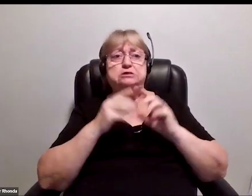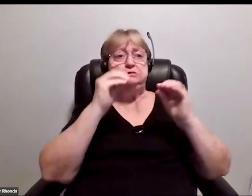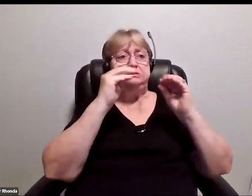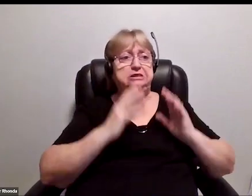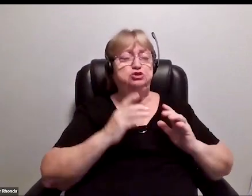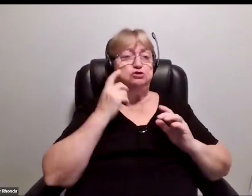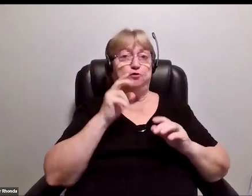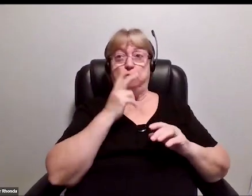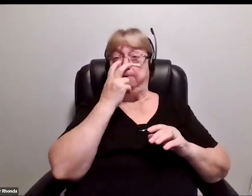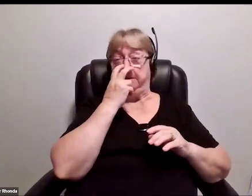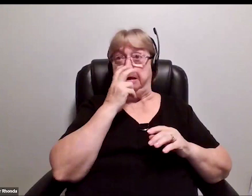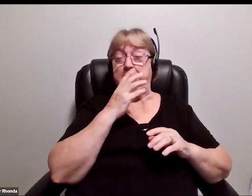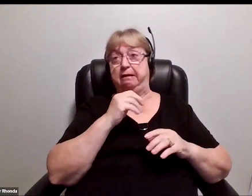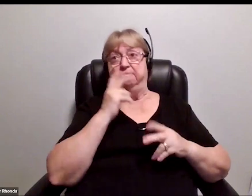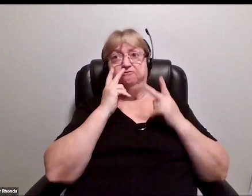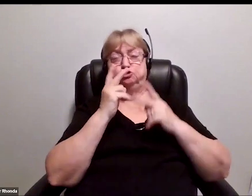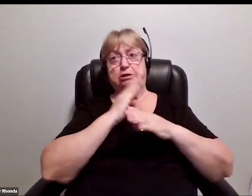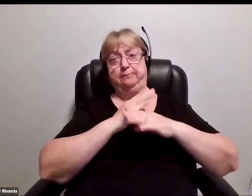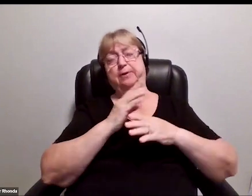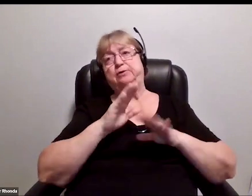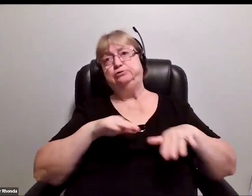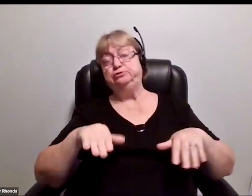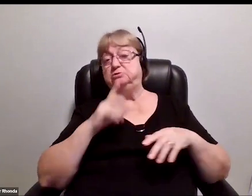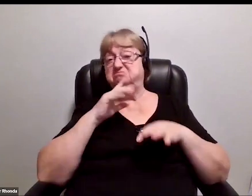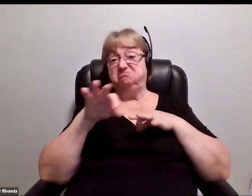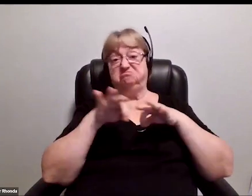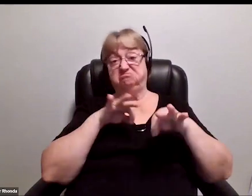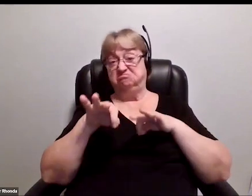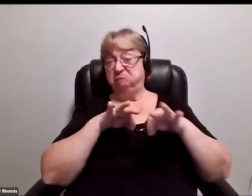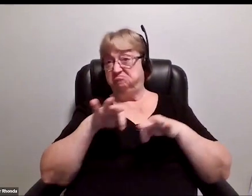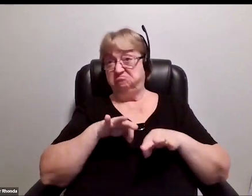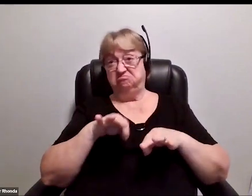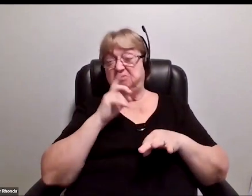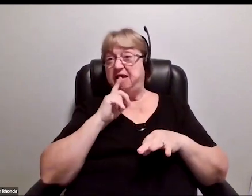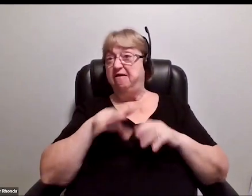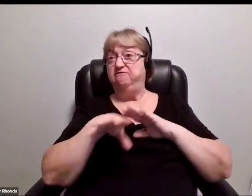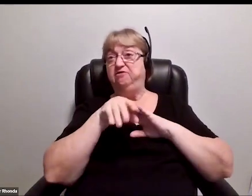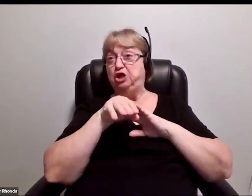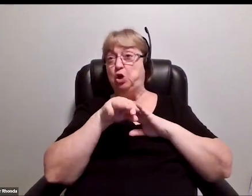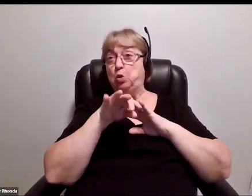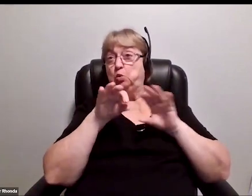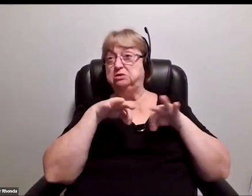and visually impaired children. The instructions and video tutorials are published on the project website.